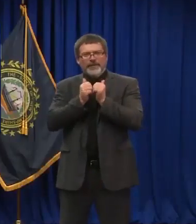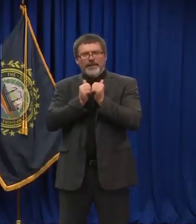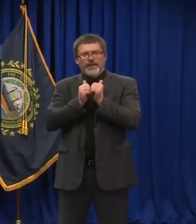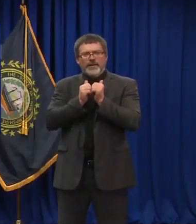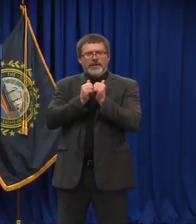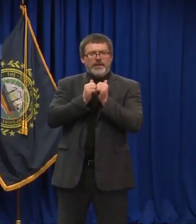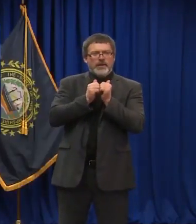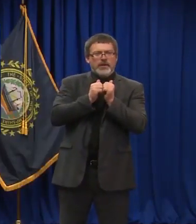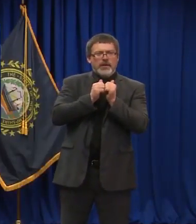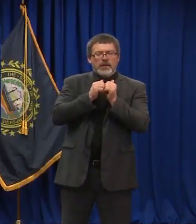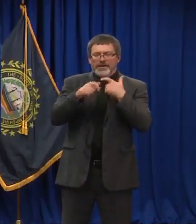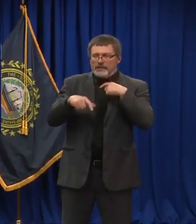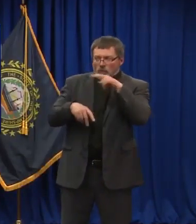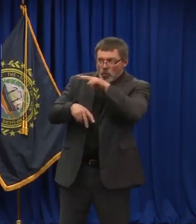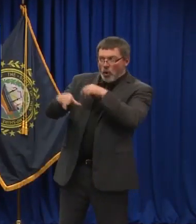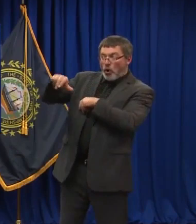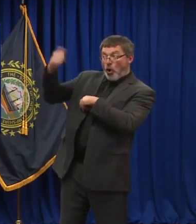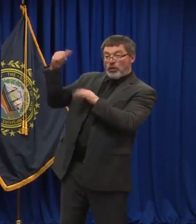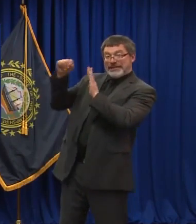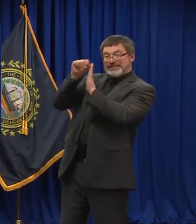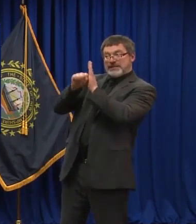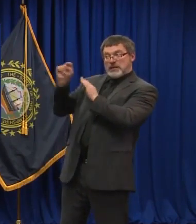PANDEMIC GUIDANCE BY THE END OF THE MONTH.